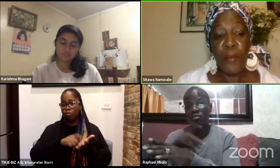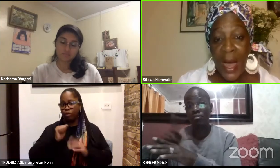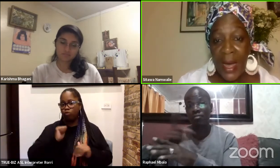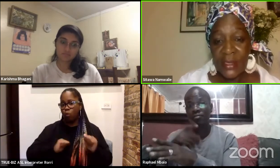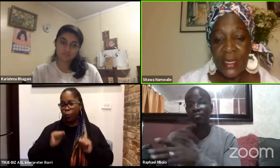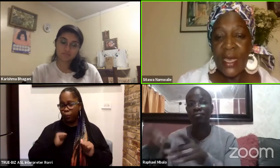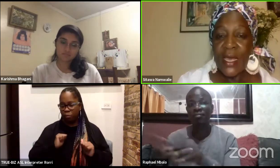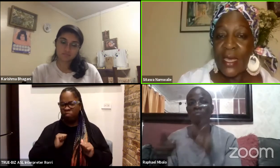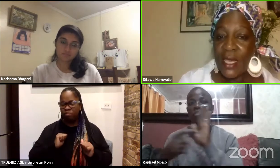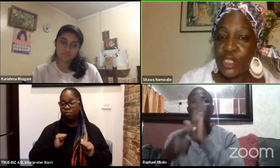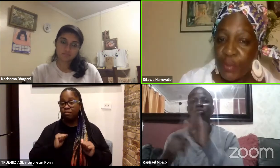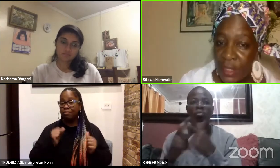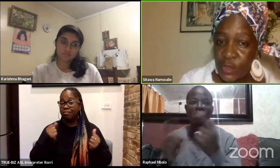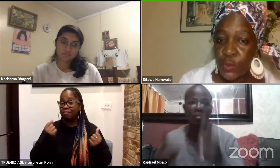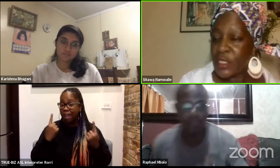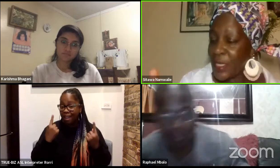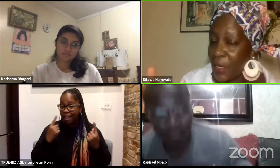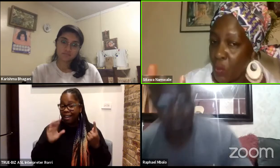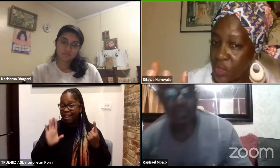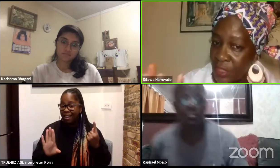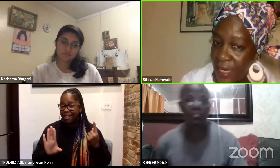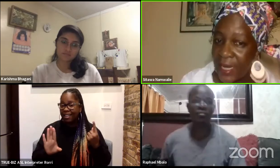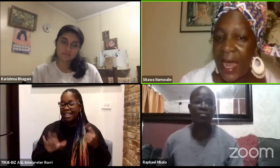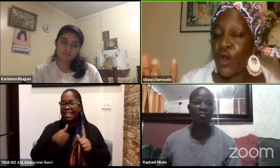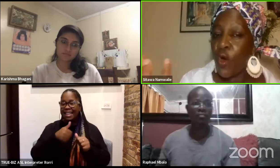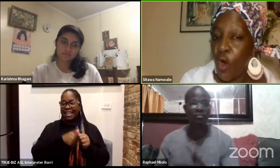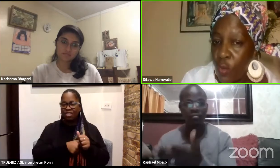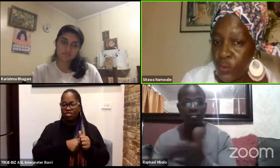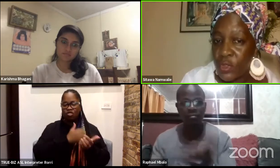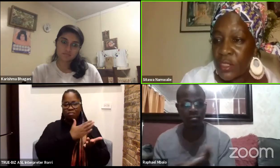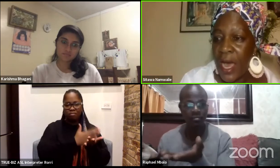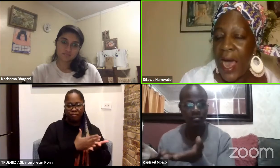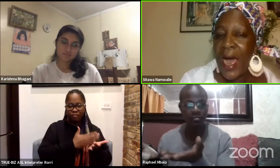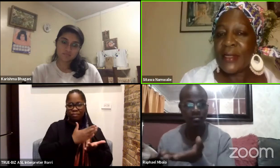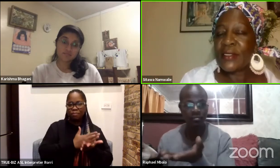but each piece was taken and owned